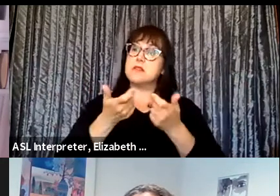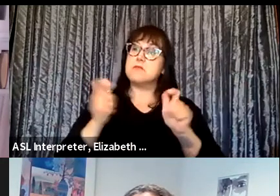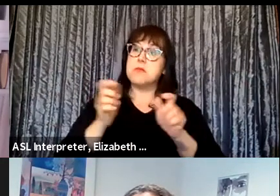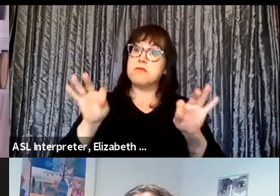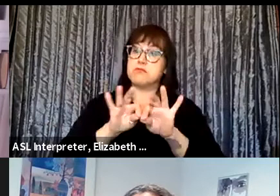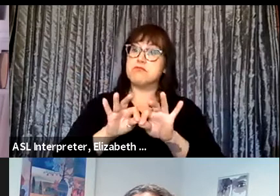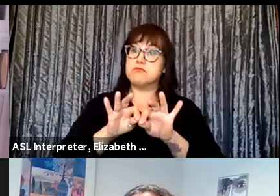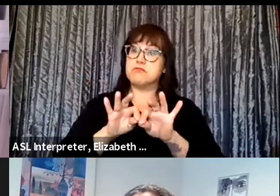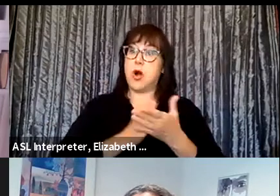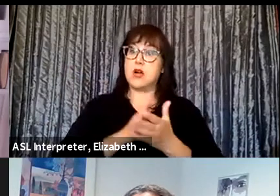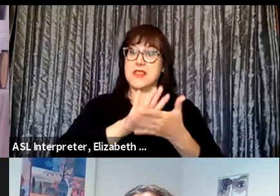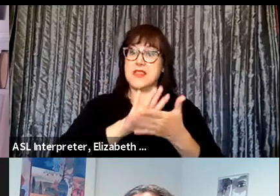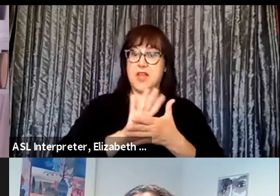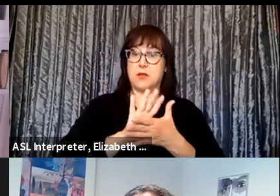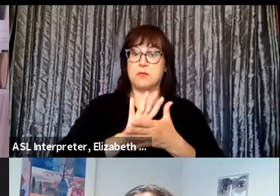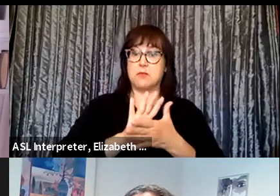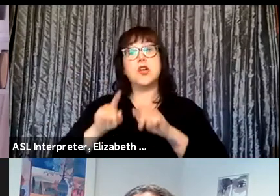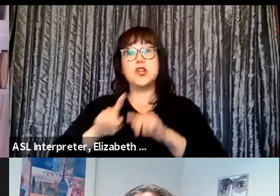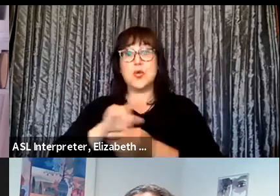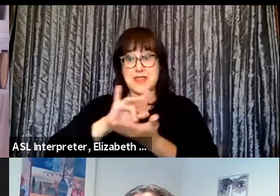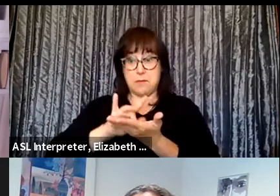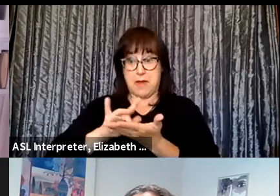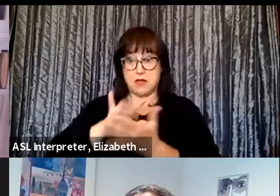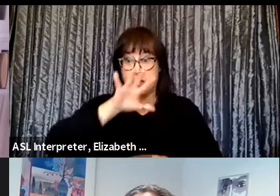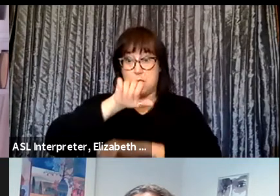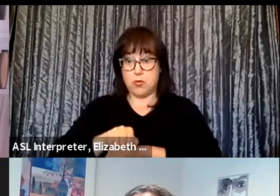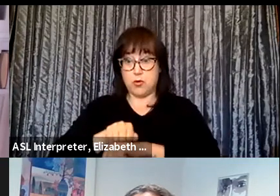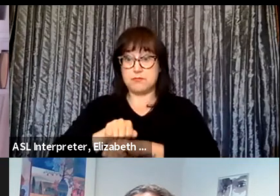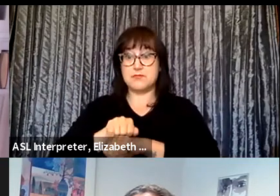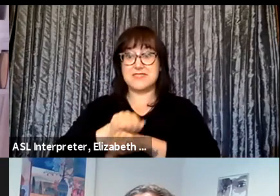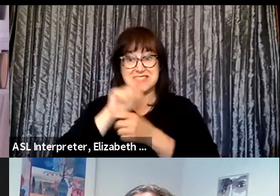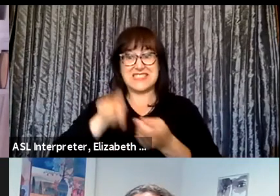In the medical appointments, I thought that, you know, that particularly became clear.